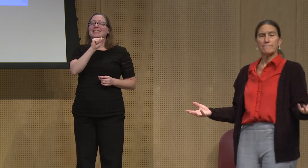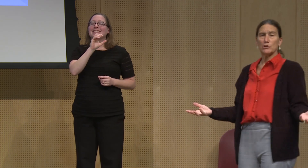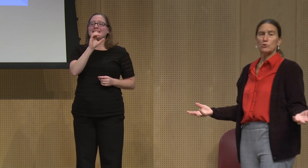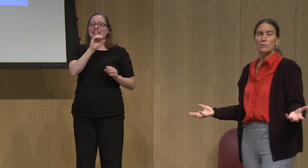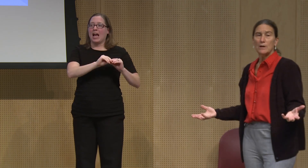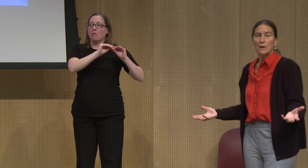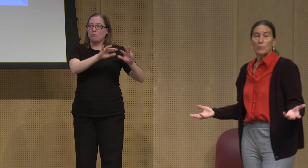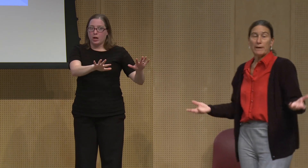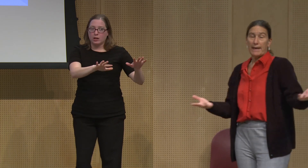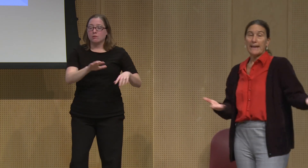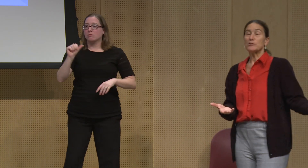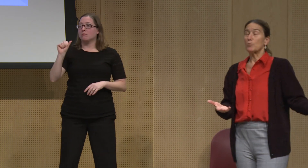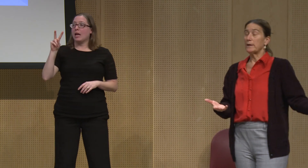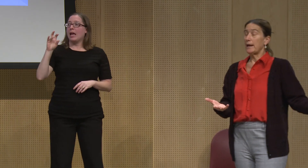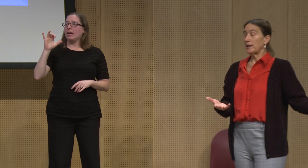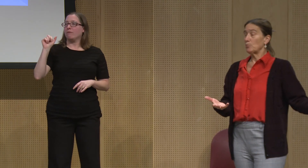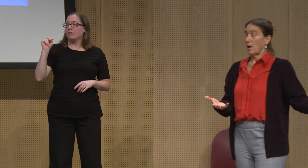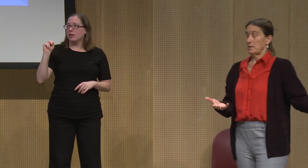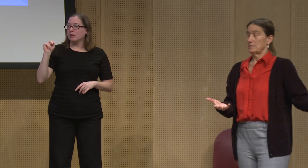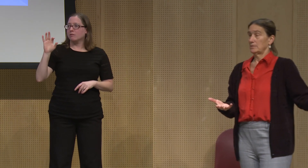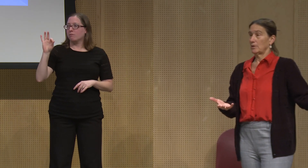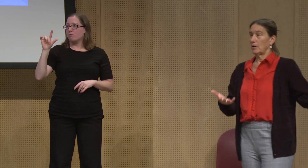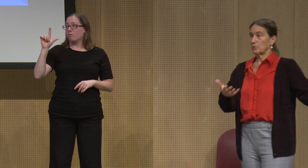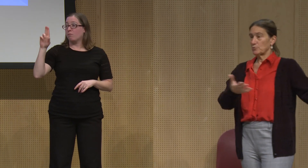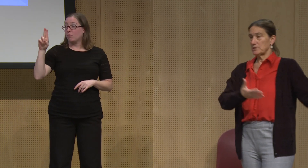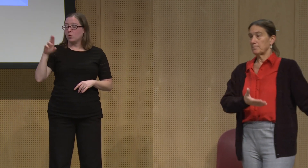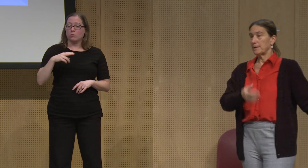WE HAD THE H1N1, WHICH WAS THE BIG VIRUS THAT